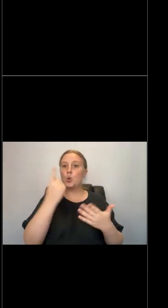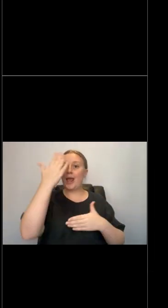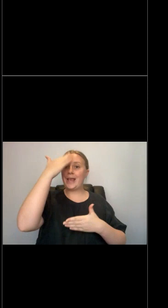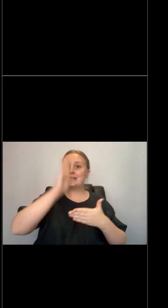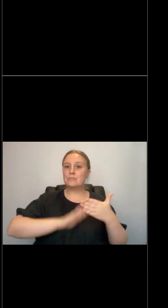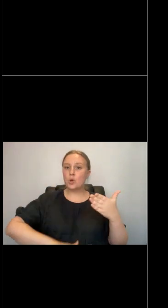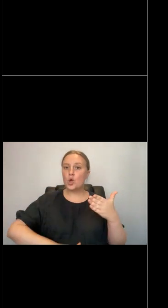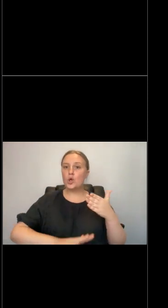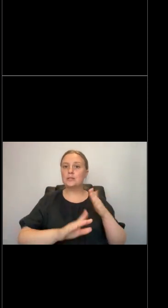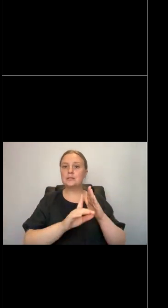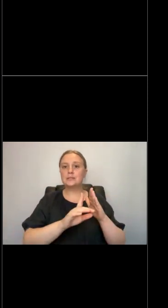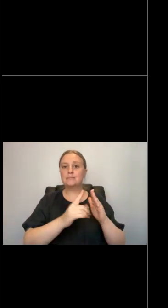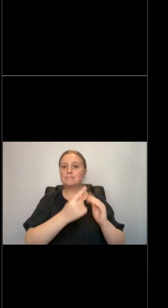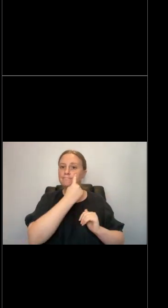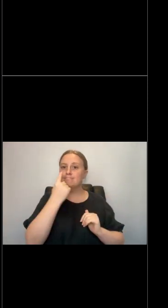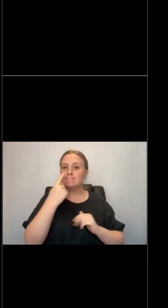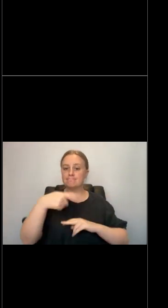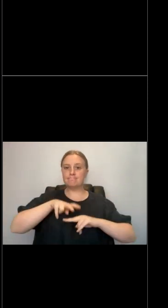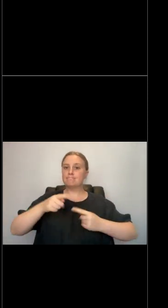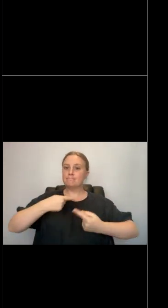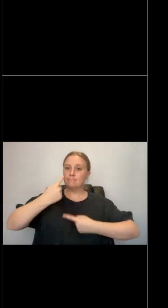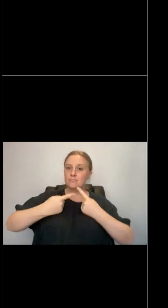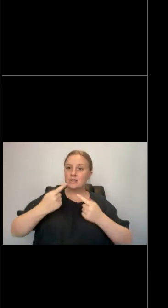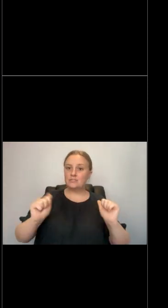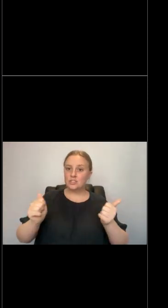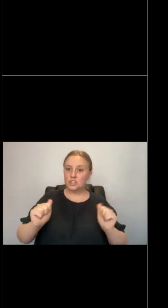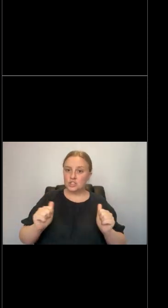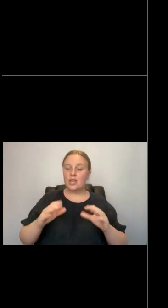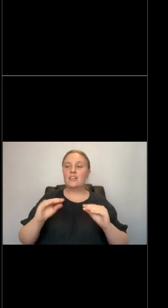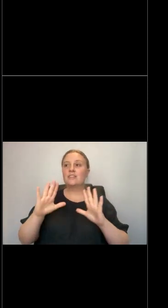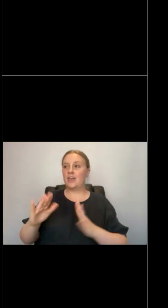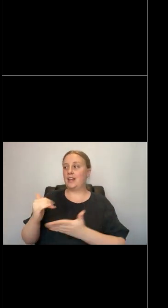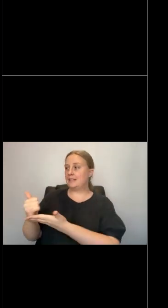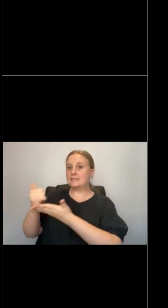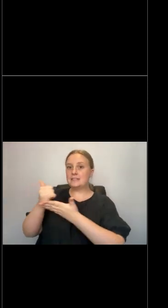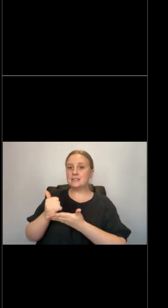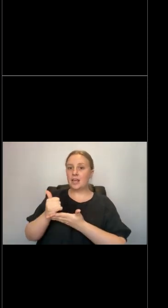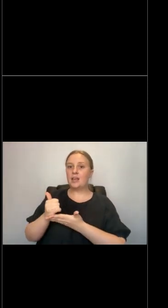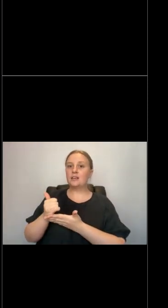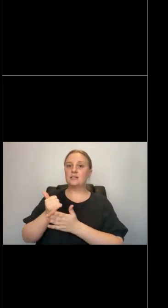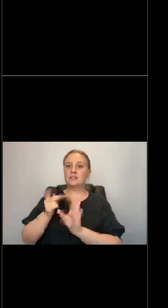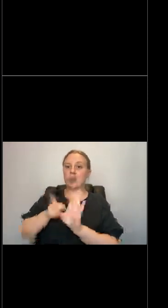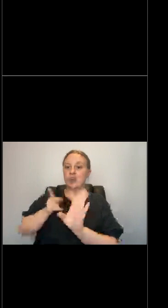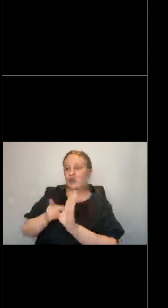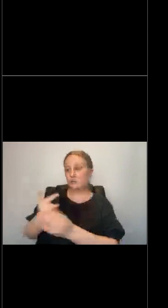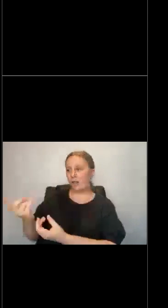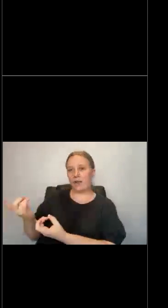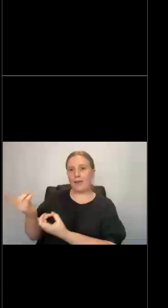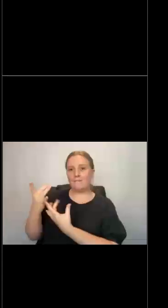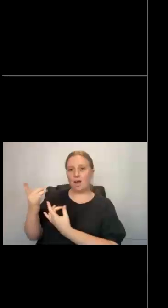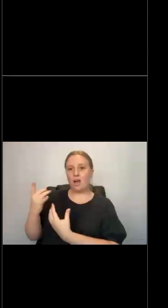will take advice from the assisting psychiatrist and generally deliver an immediate decision. But sometimes it does reserve its decision.